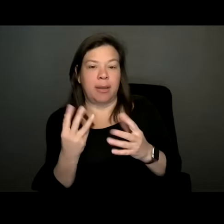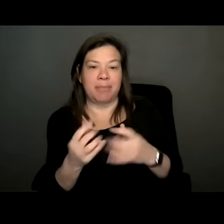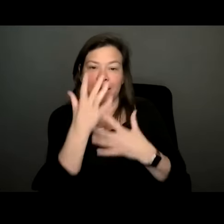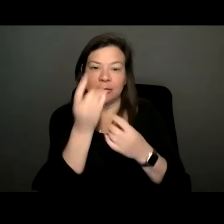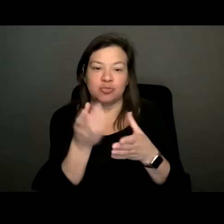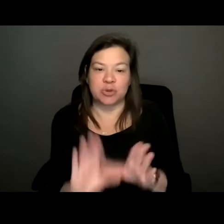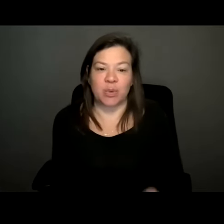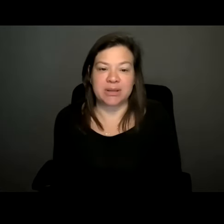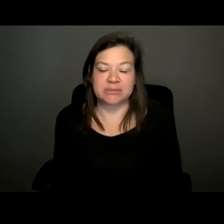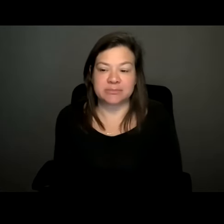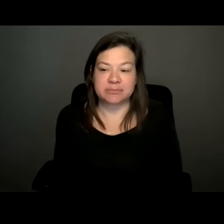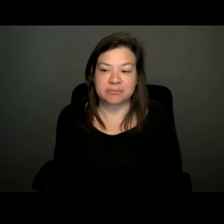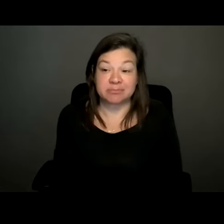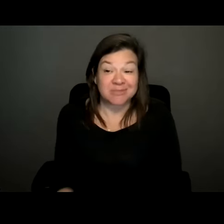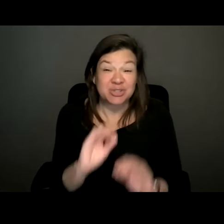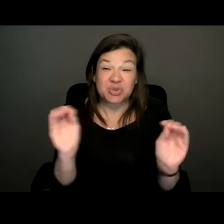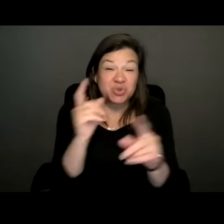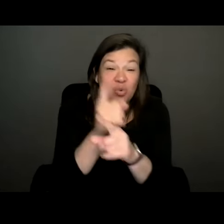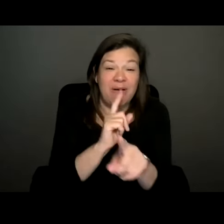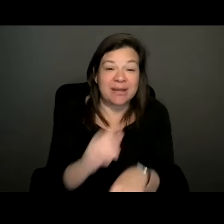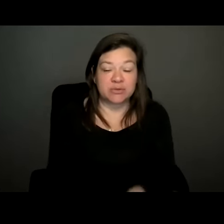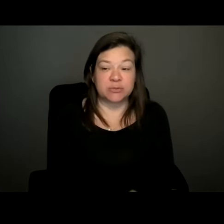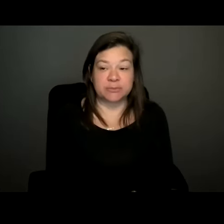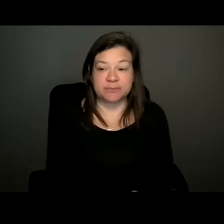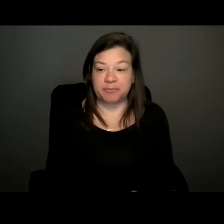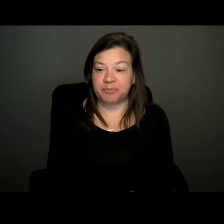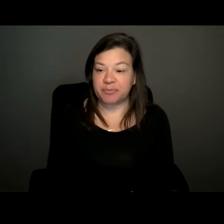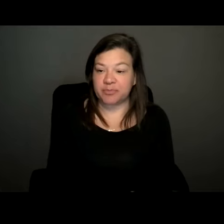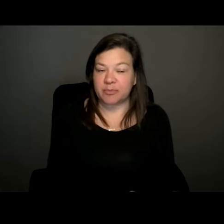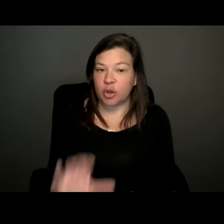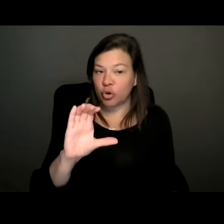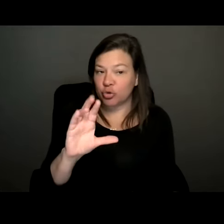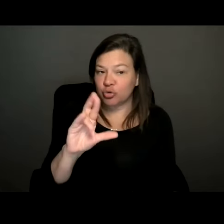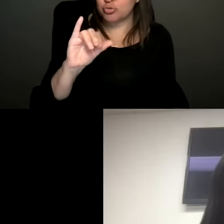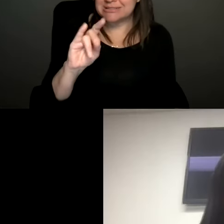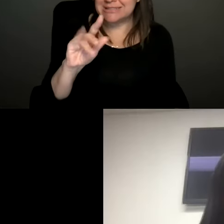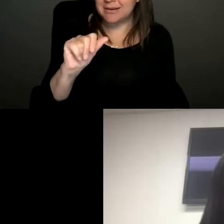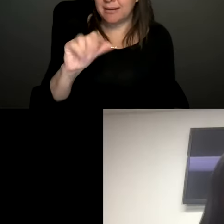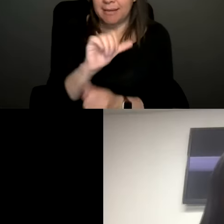'cause there isn't just a right answer. Cristina, what would you like to add to this?